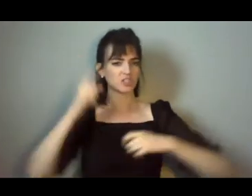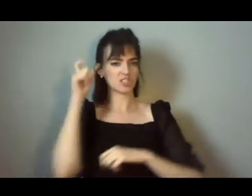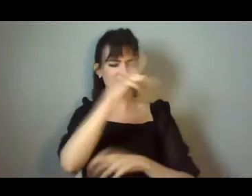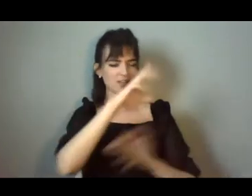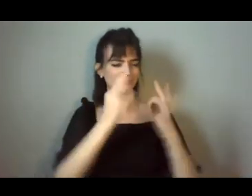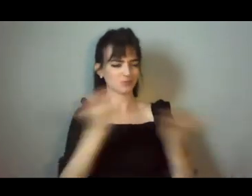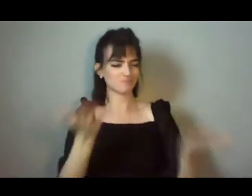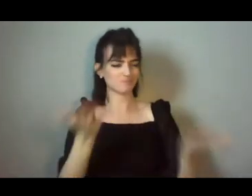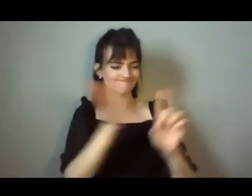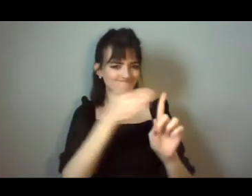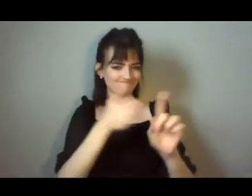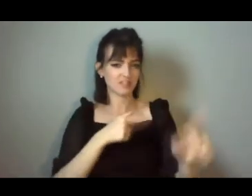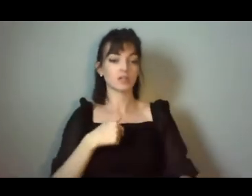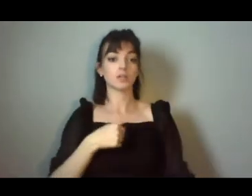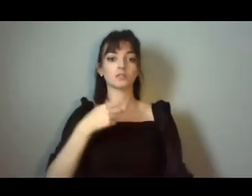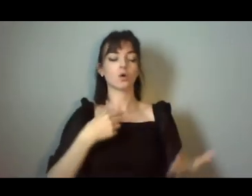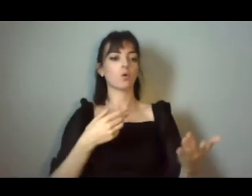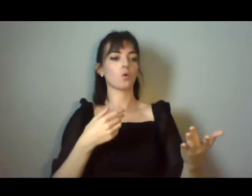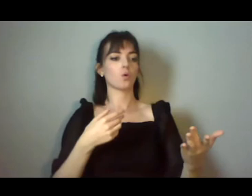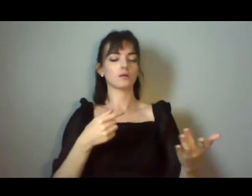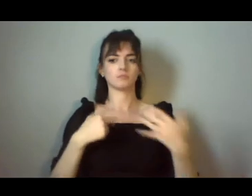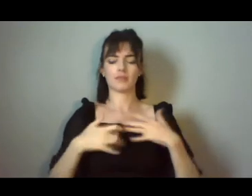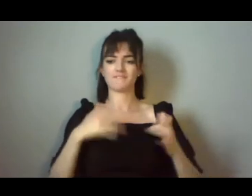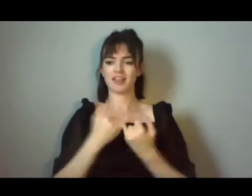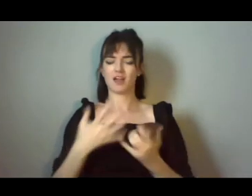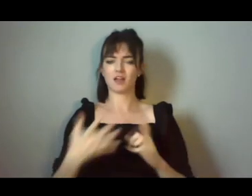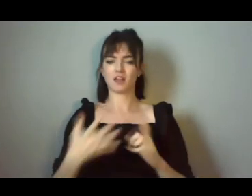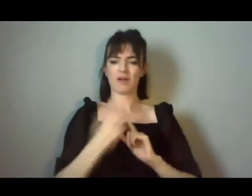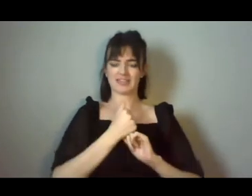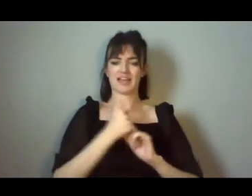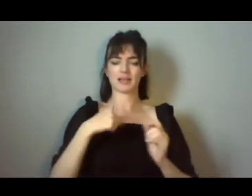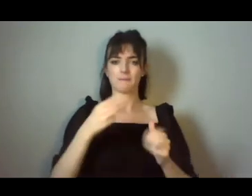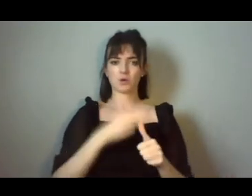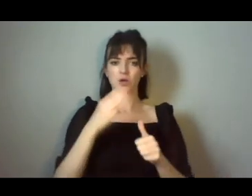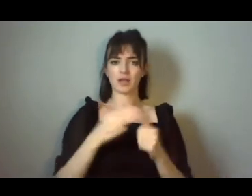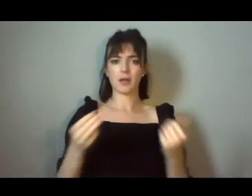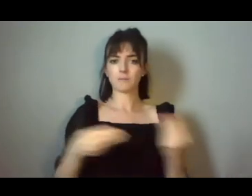around perceived attack on existing protection systems for adults and he said that the failure